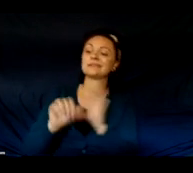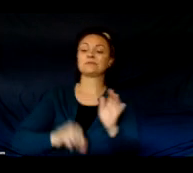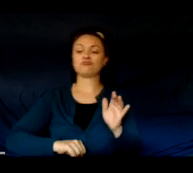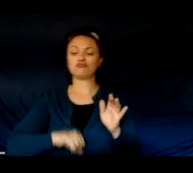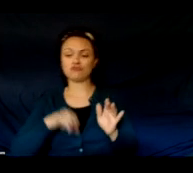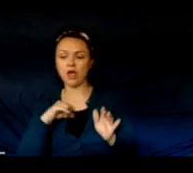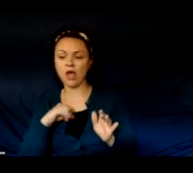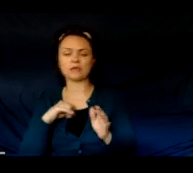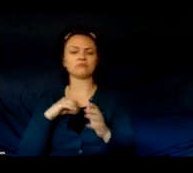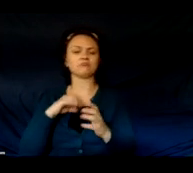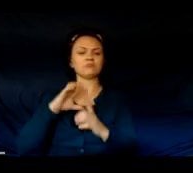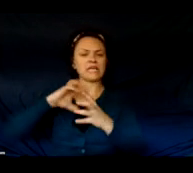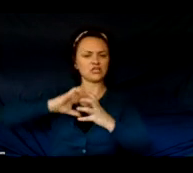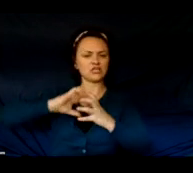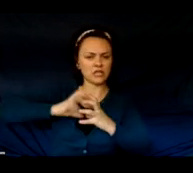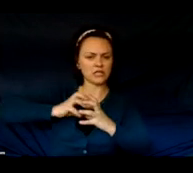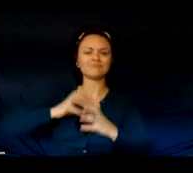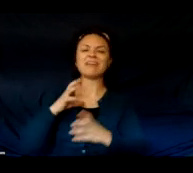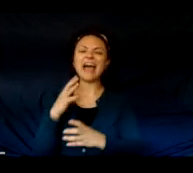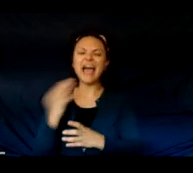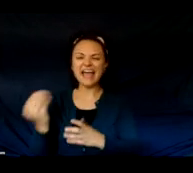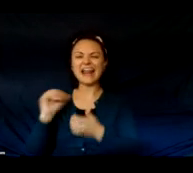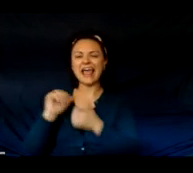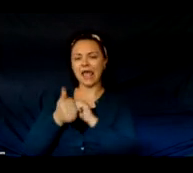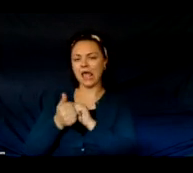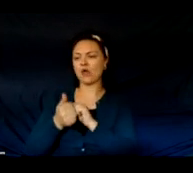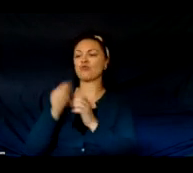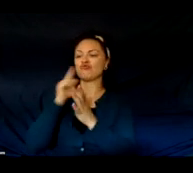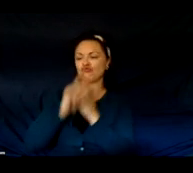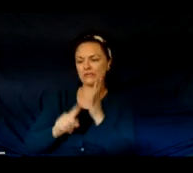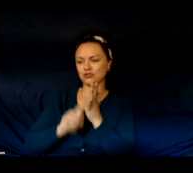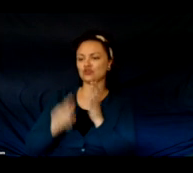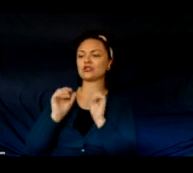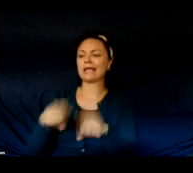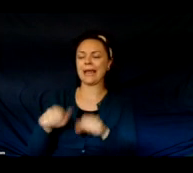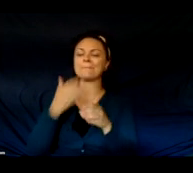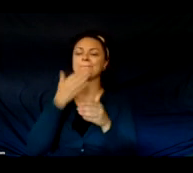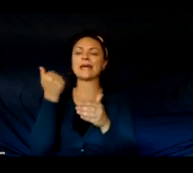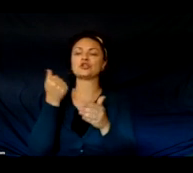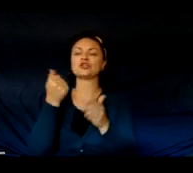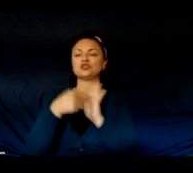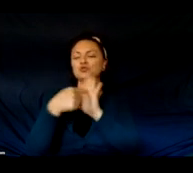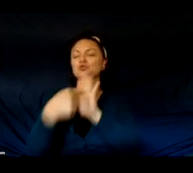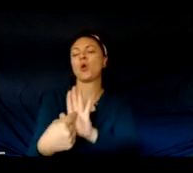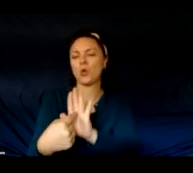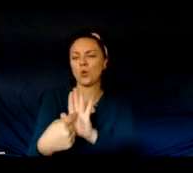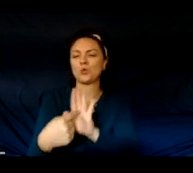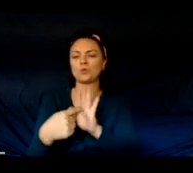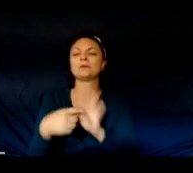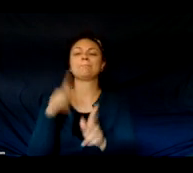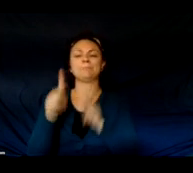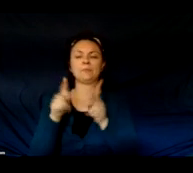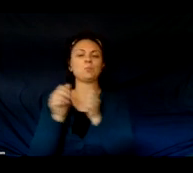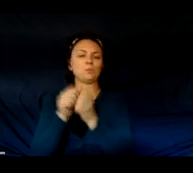better engage and reflect diverse perspectives of persons with disabilities.